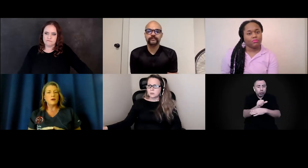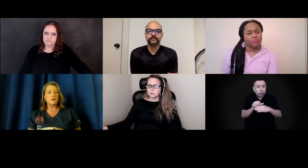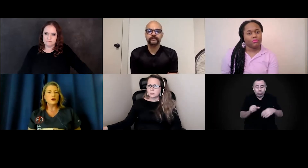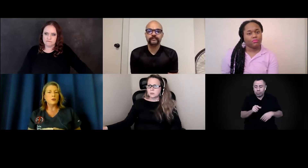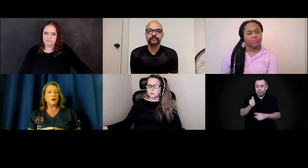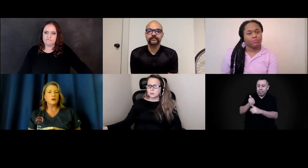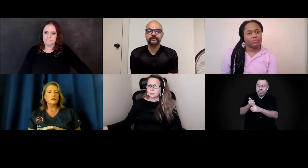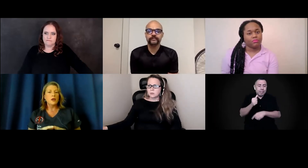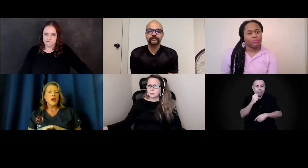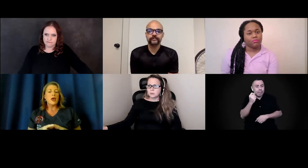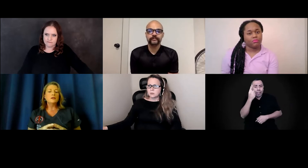of interpreters.